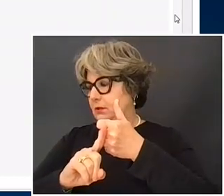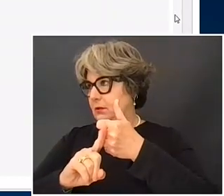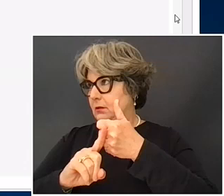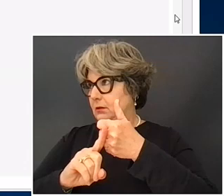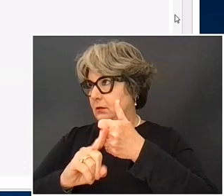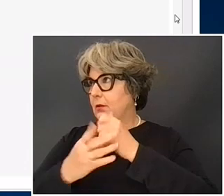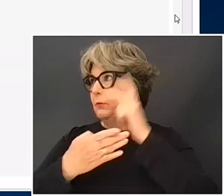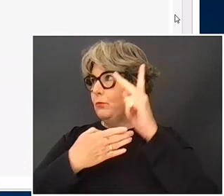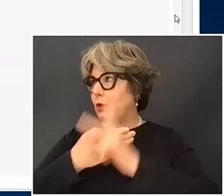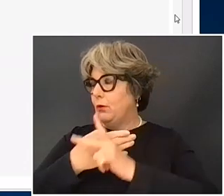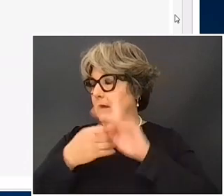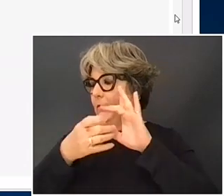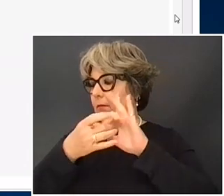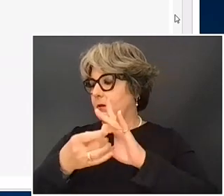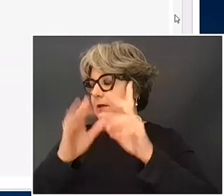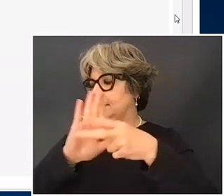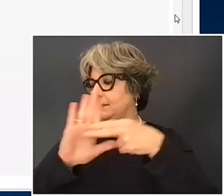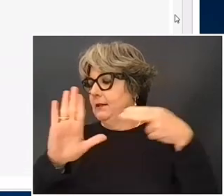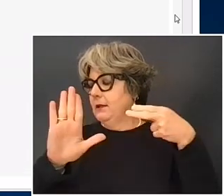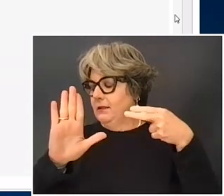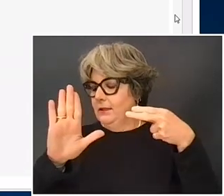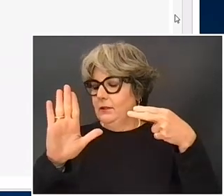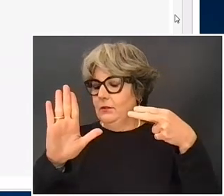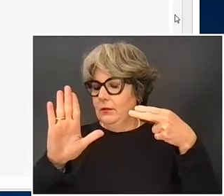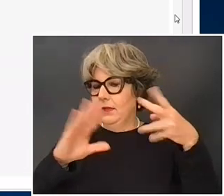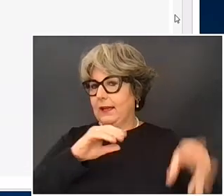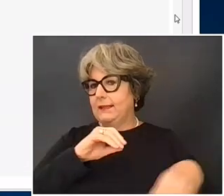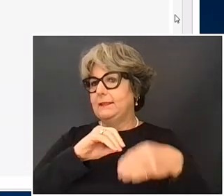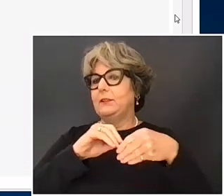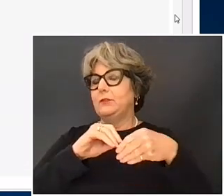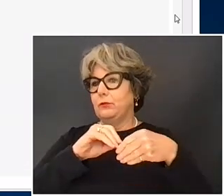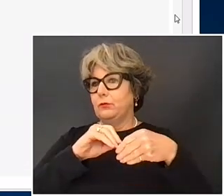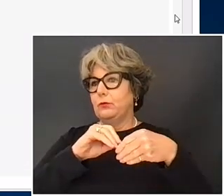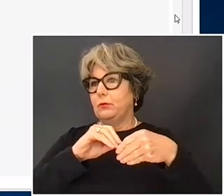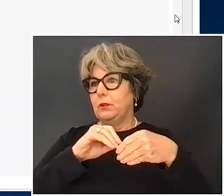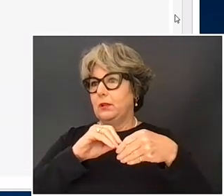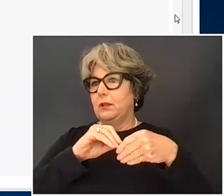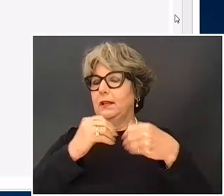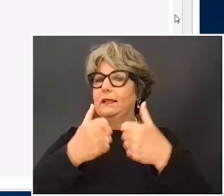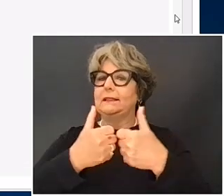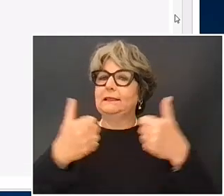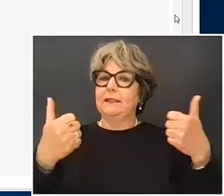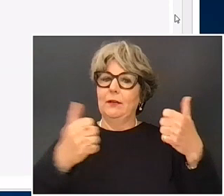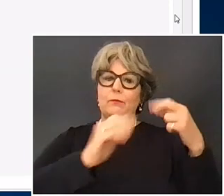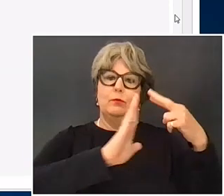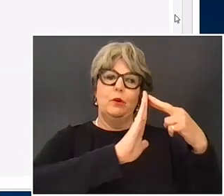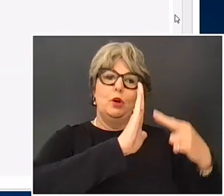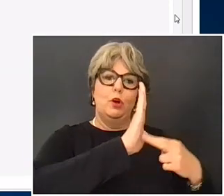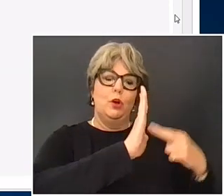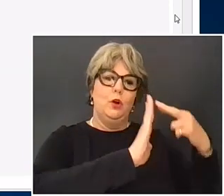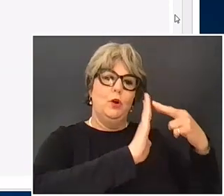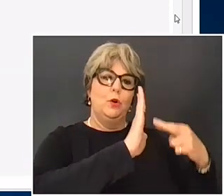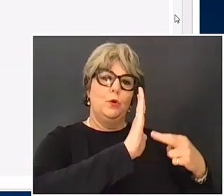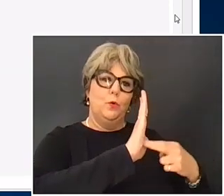considered to be an additional location and they have their separate set of regulations, we're trying to carve that out from here.